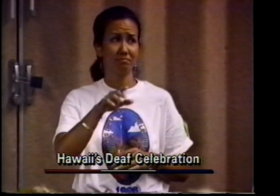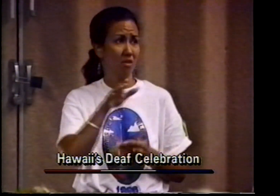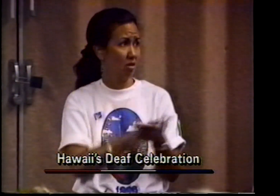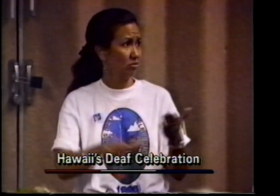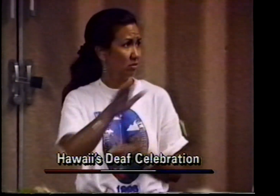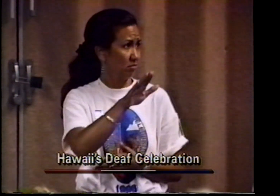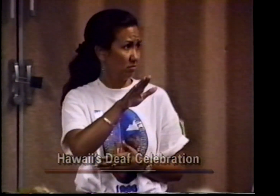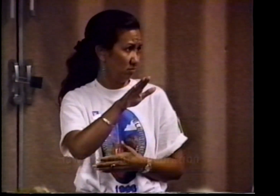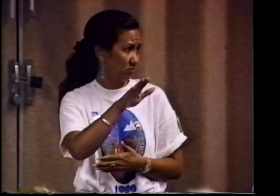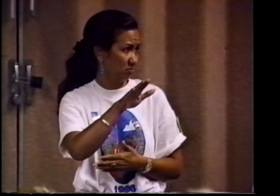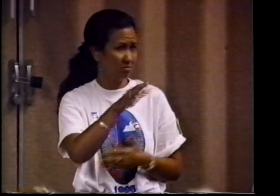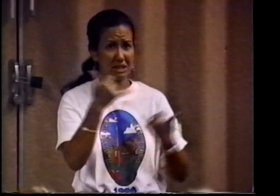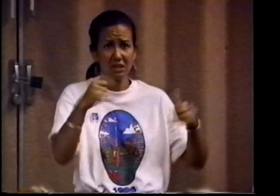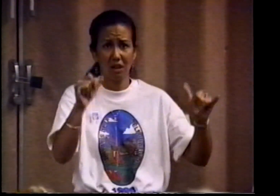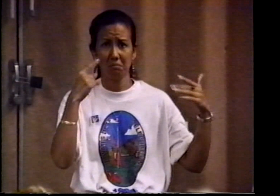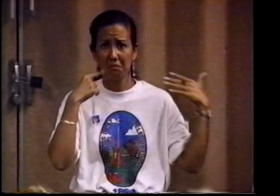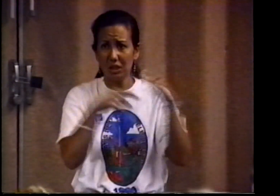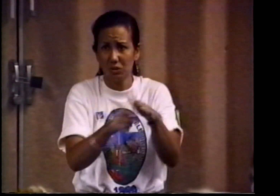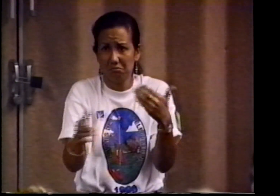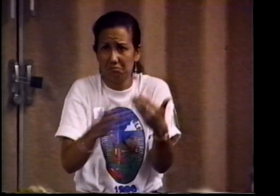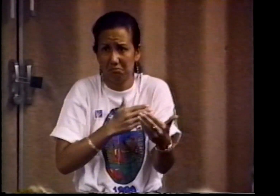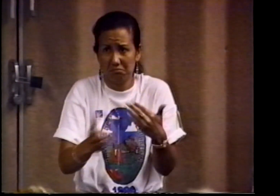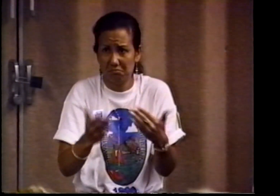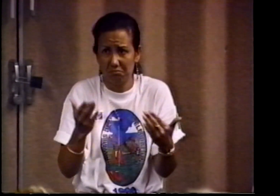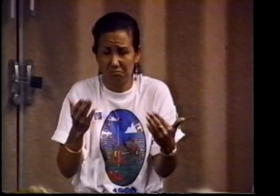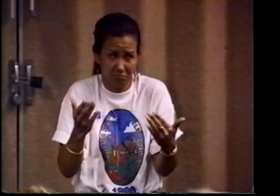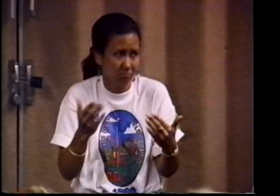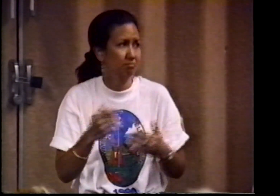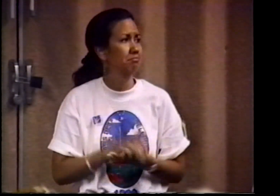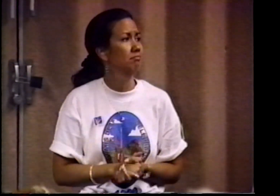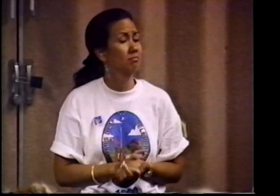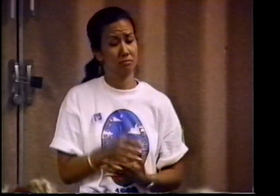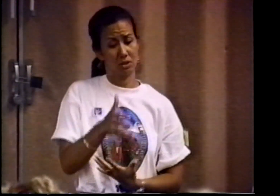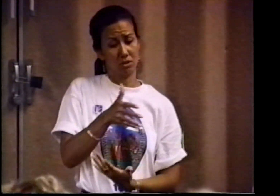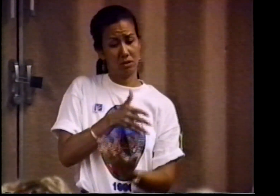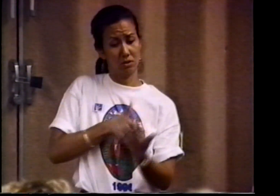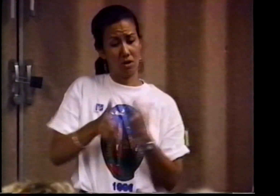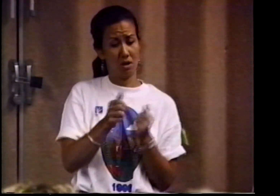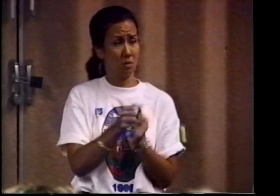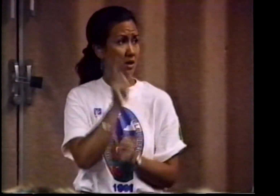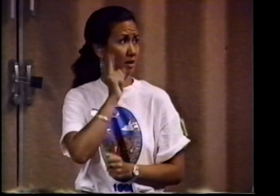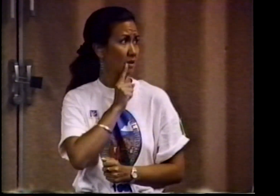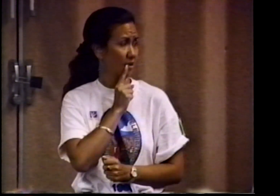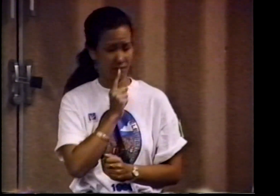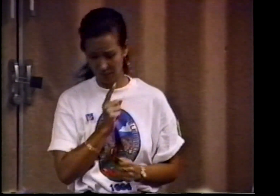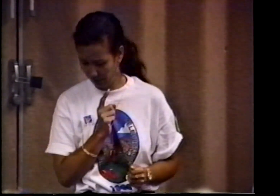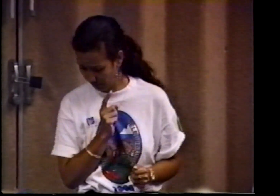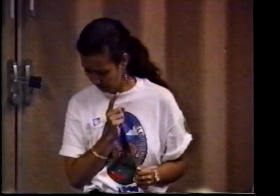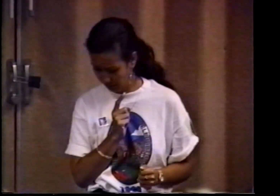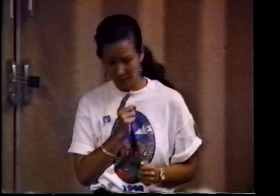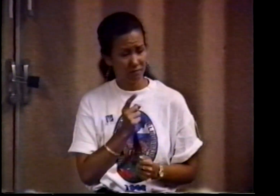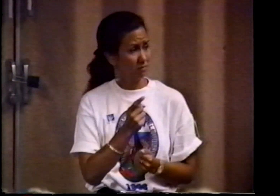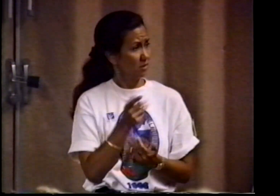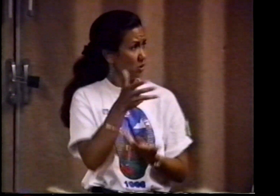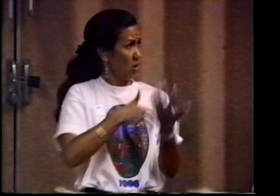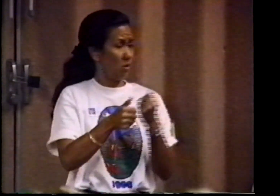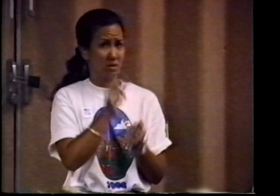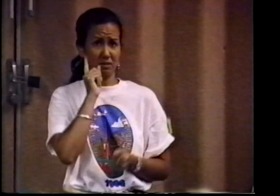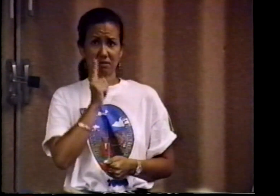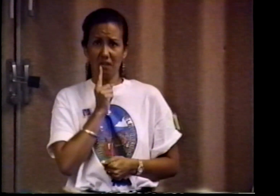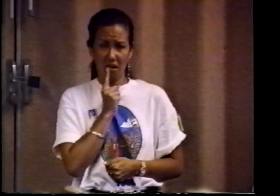When I went to college, it was, you know, still mainstream and I associated more with